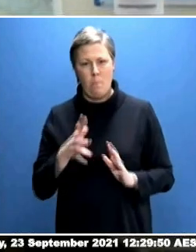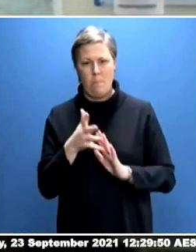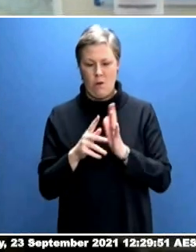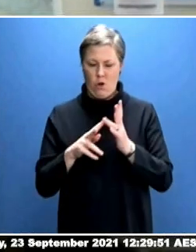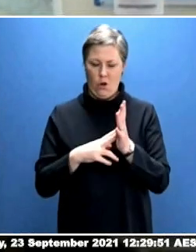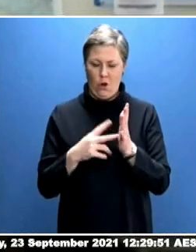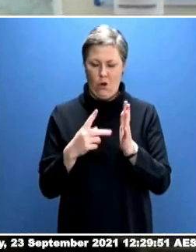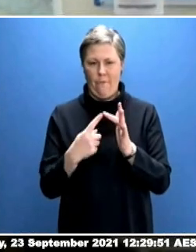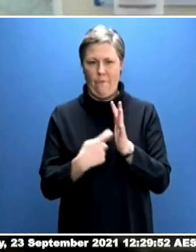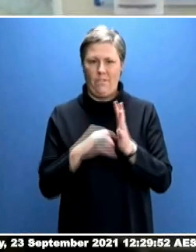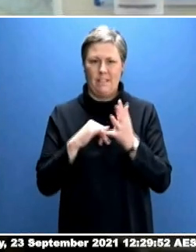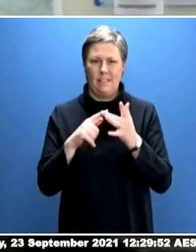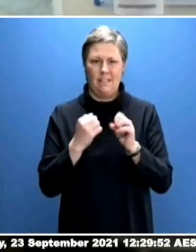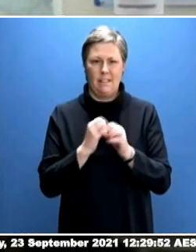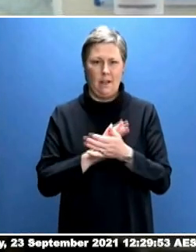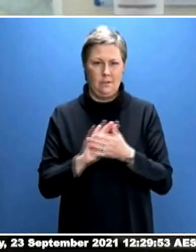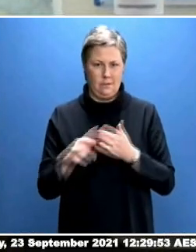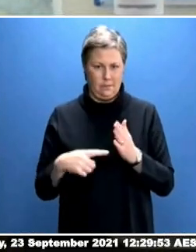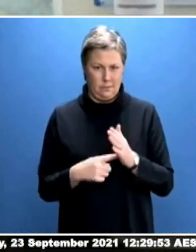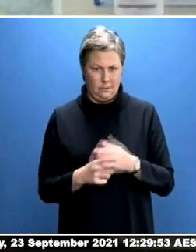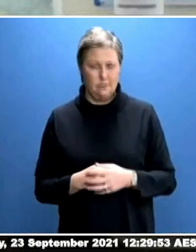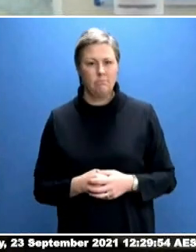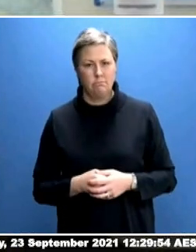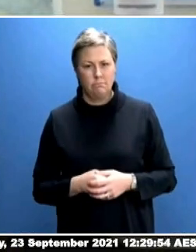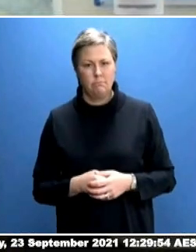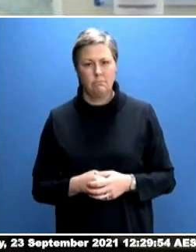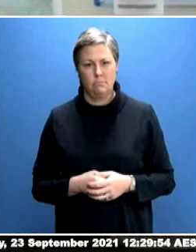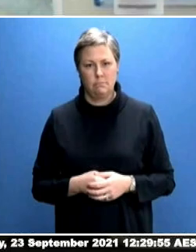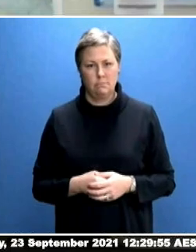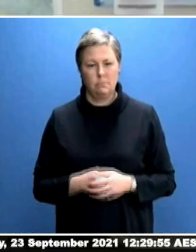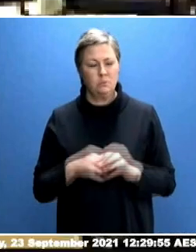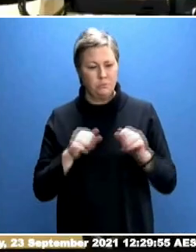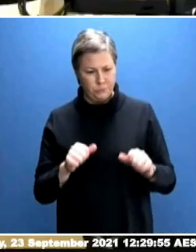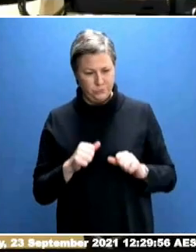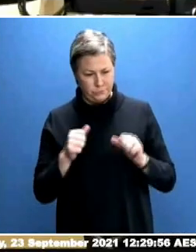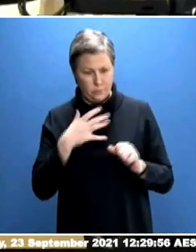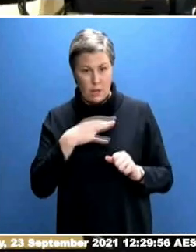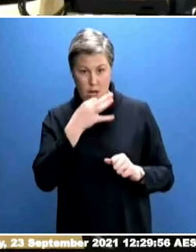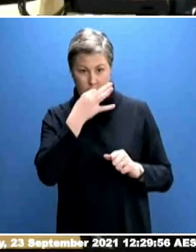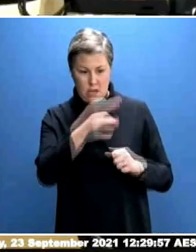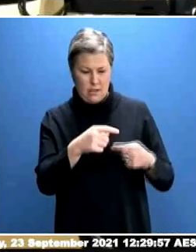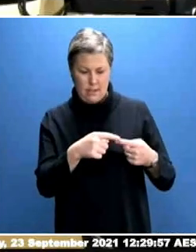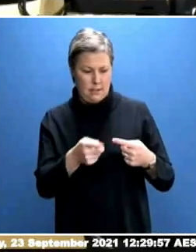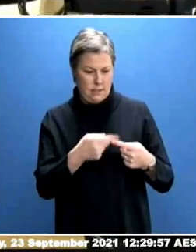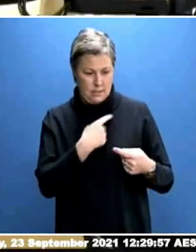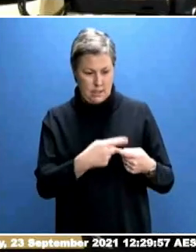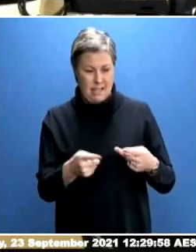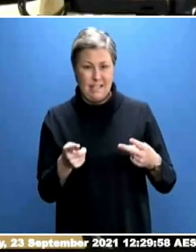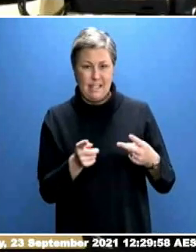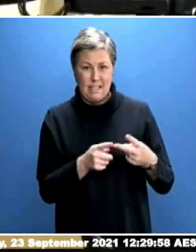Yes. Now can I then ask you about the second of the matters that I drew out from your earlier response,